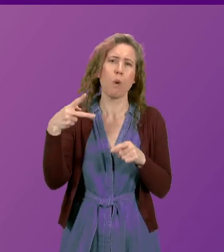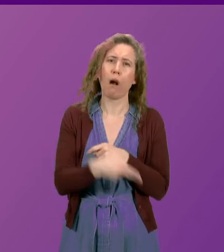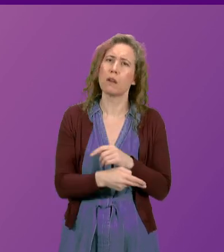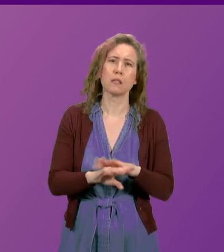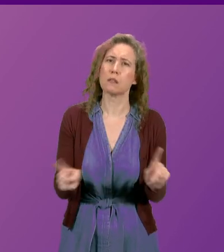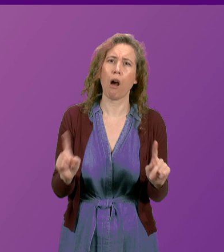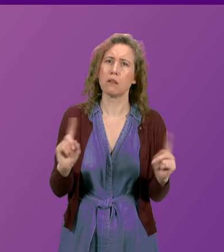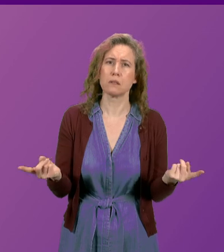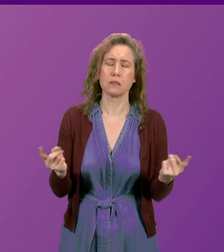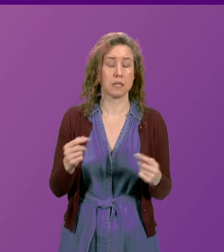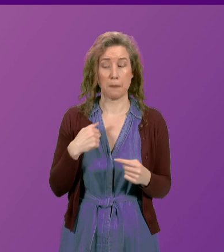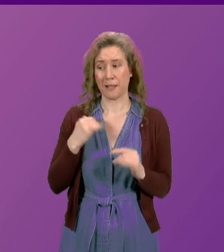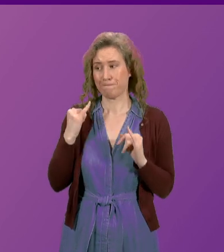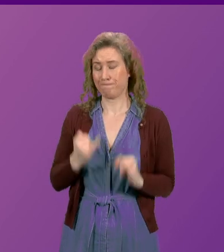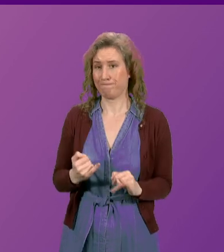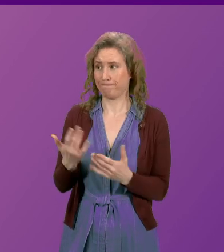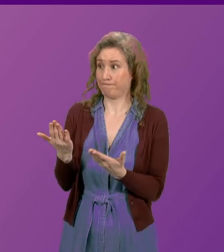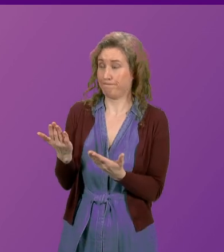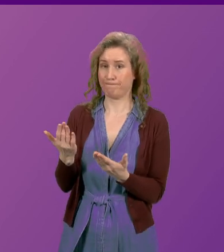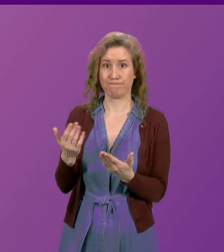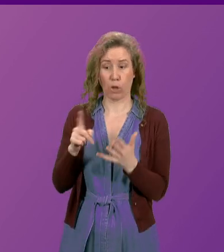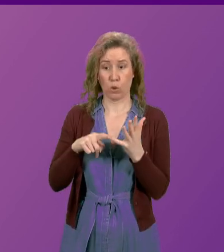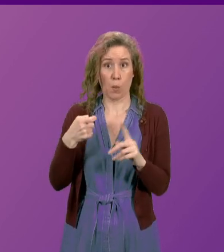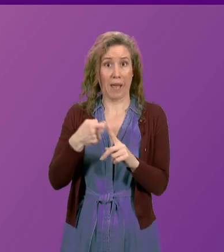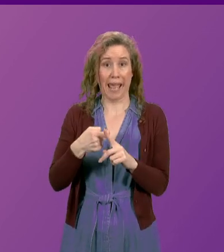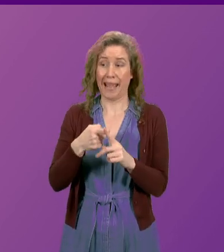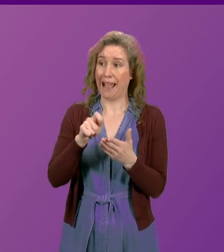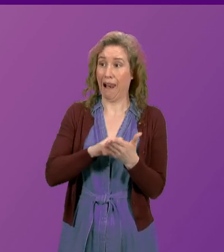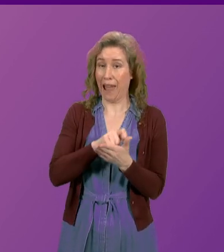unfortunately, the outcome of the United Kingdom general election—the election